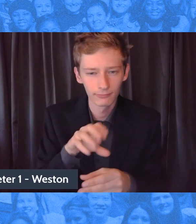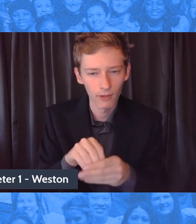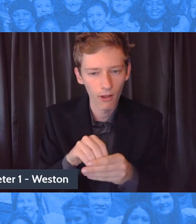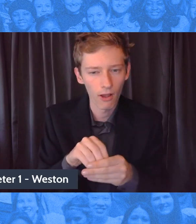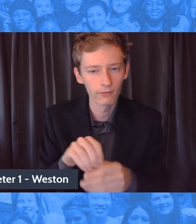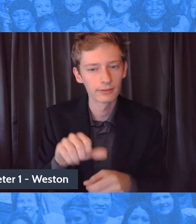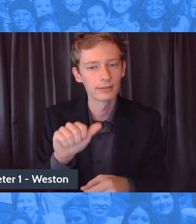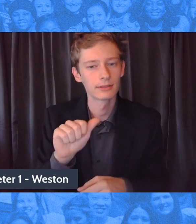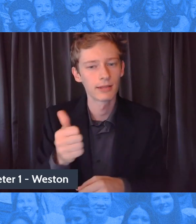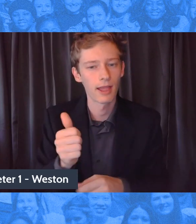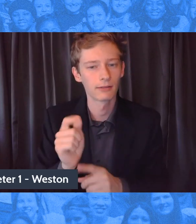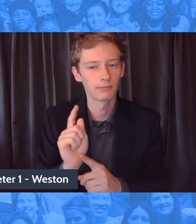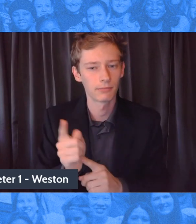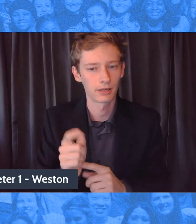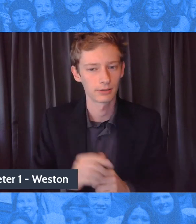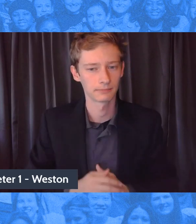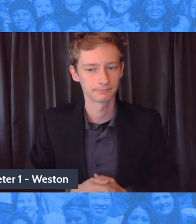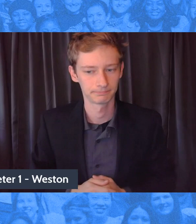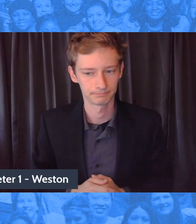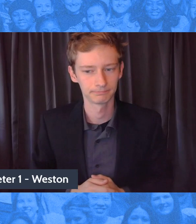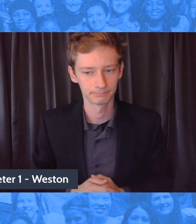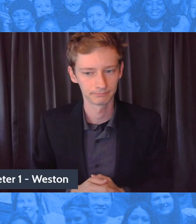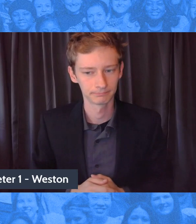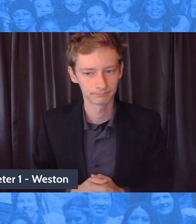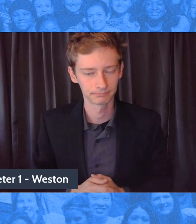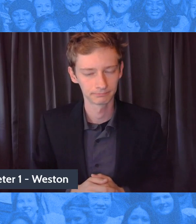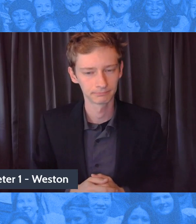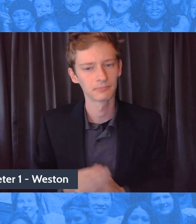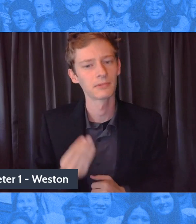giving yourself permission to access this moment